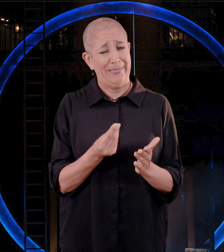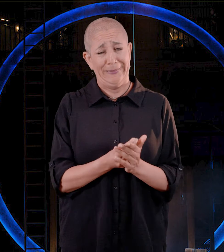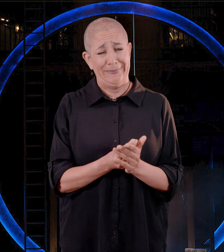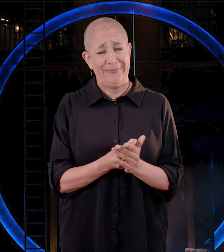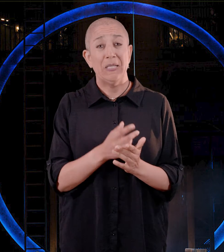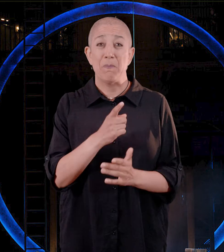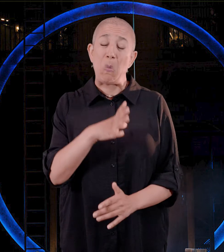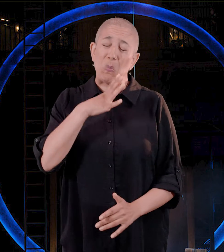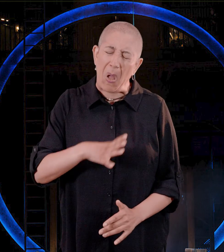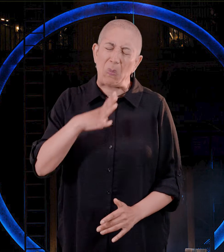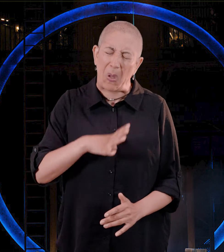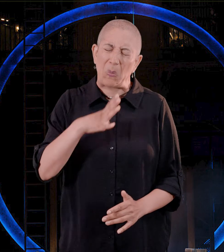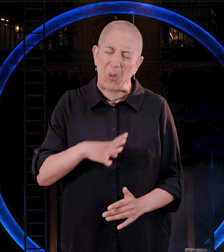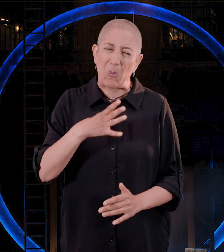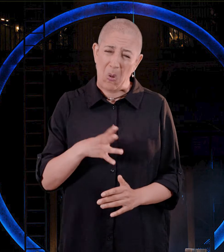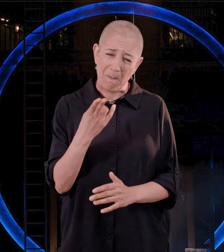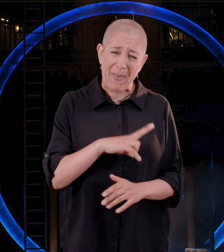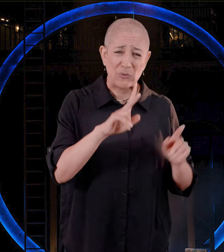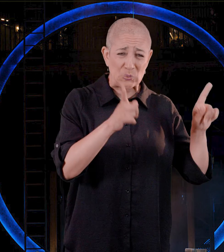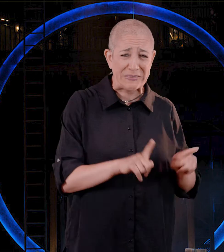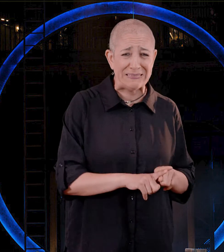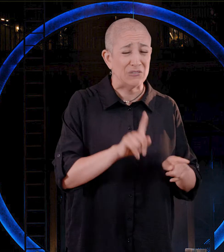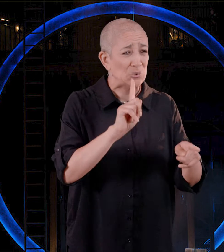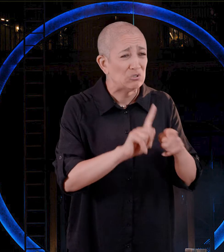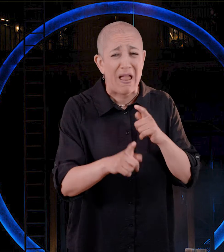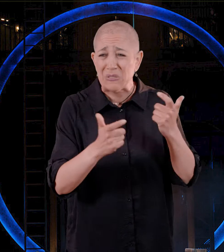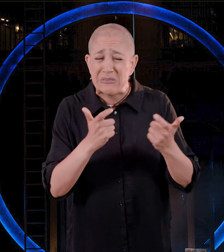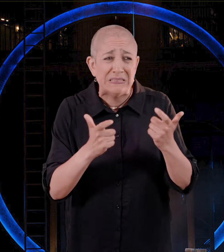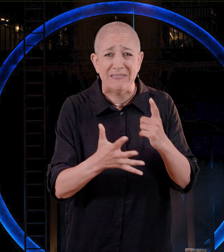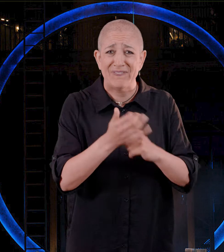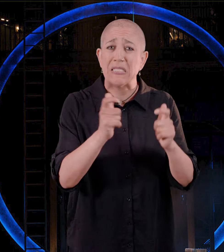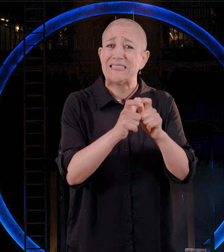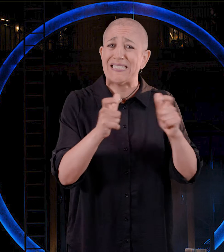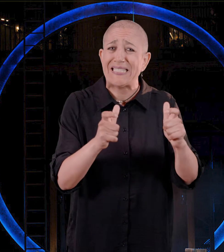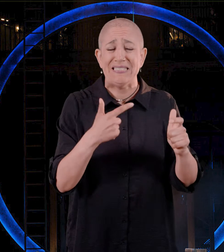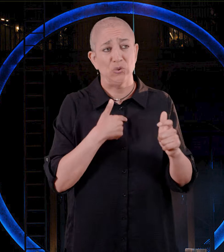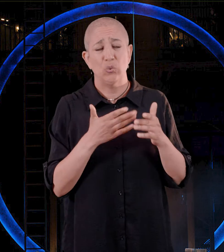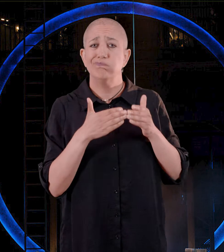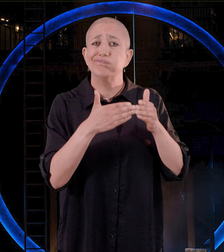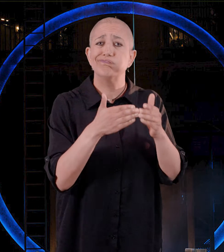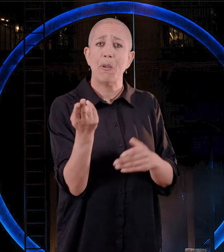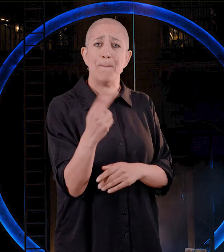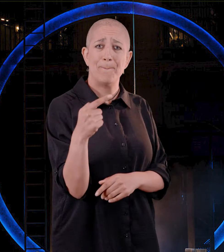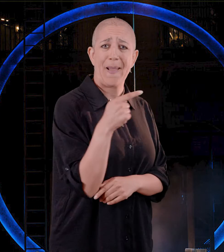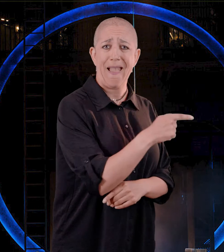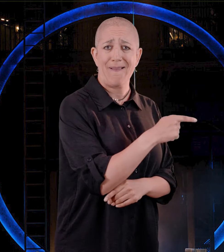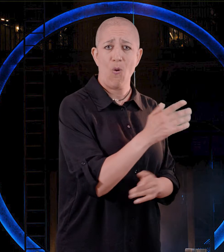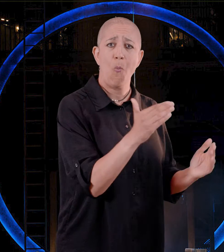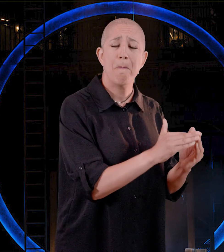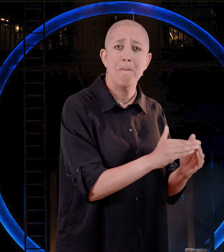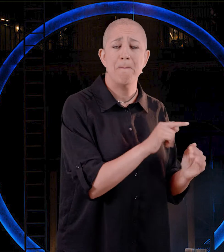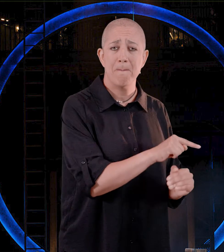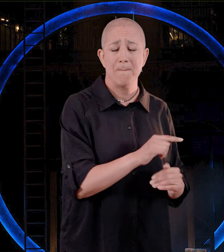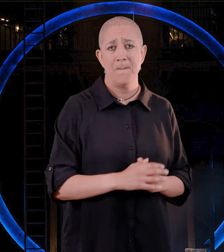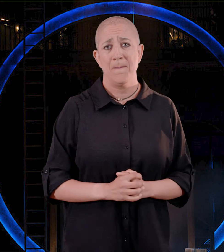but she goes back to the docks to try and get a ticket back to India.